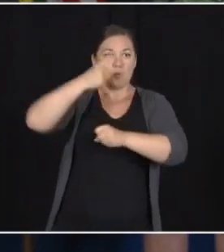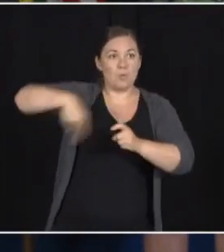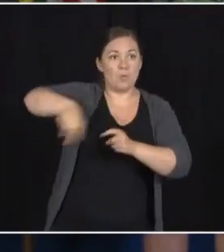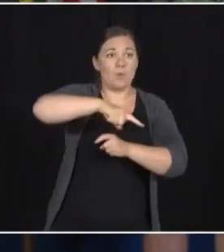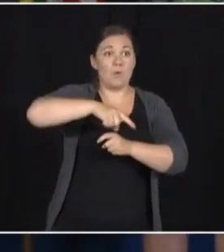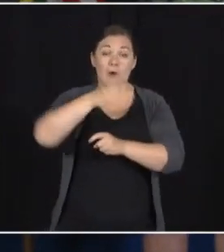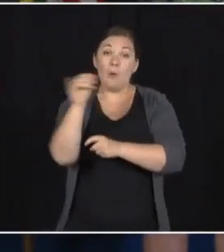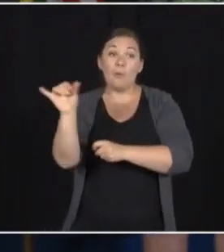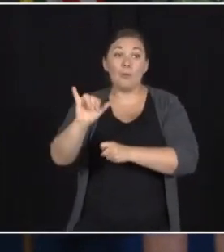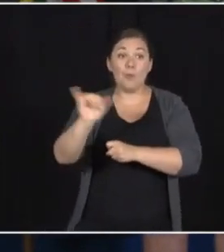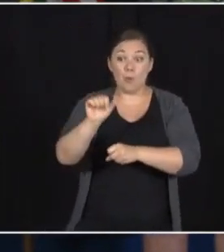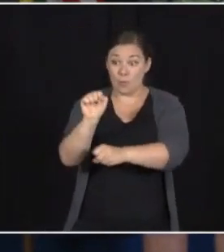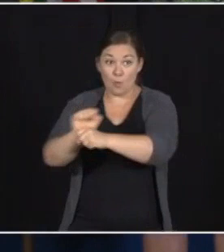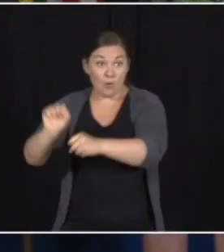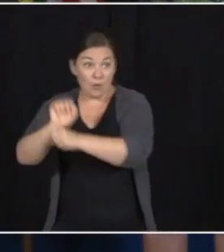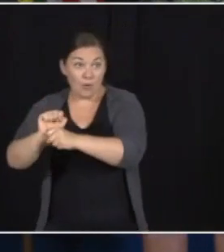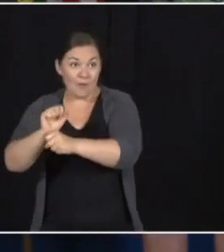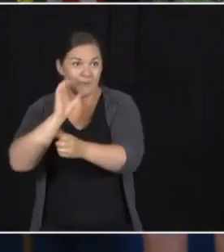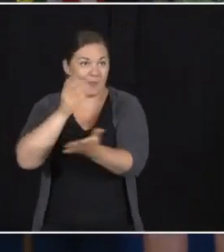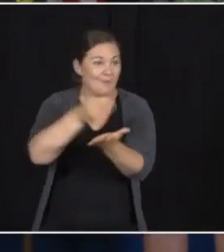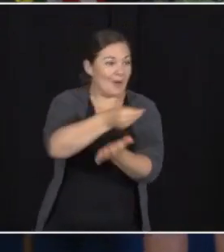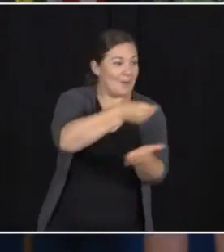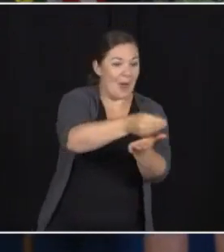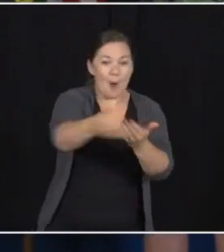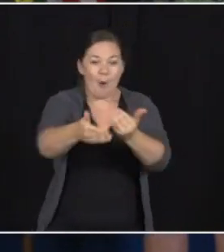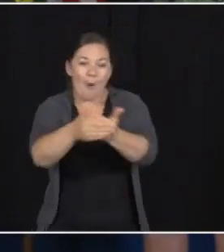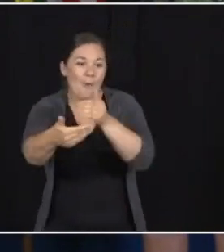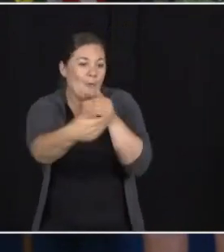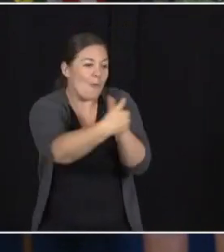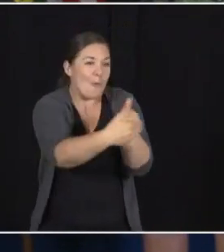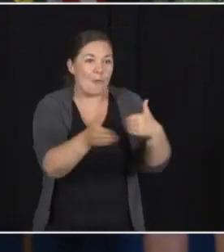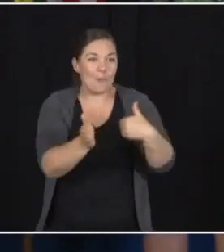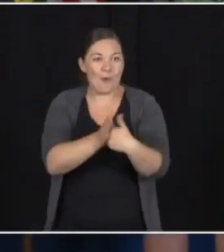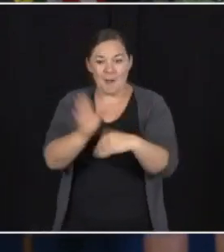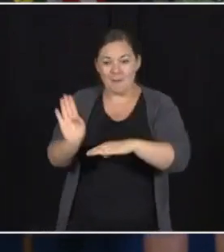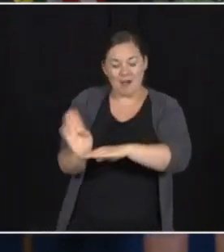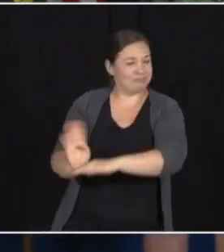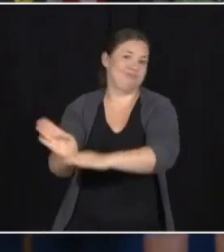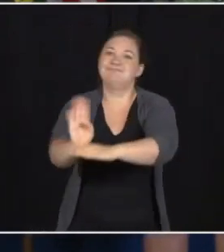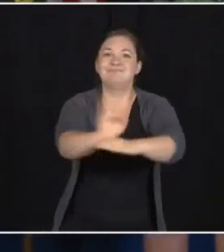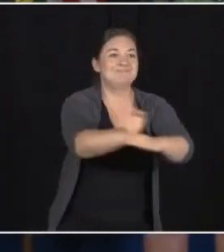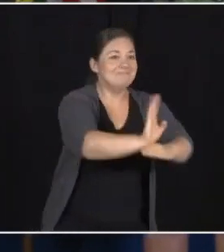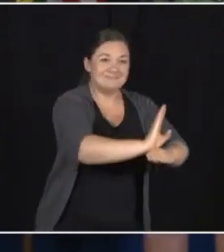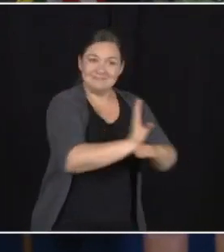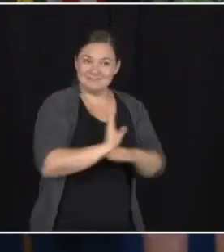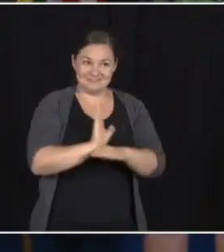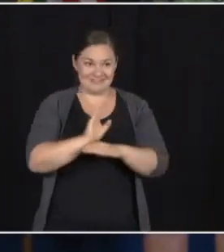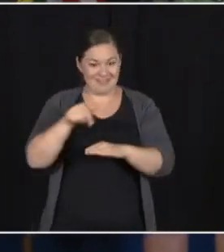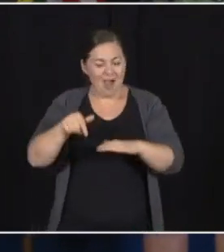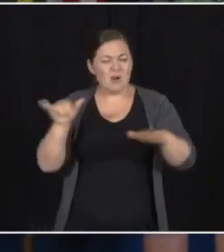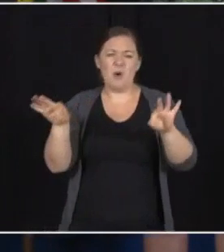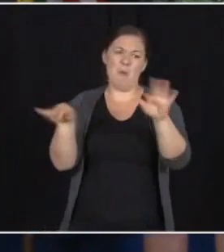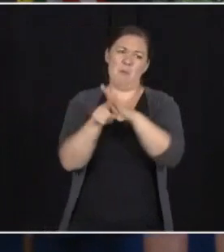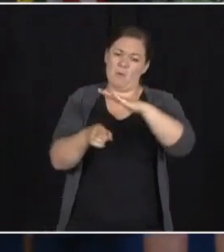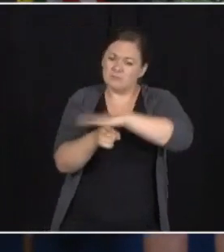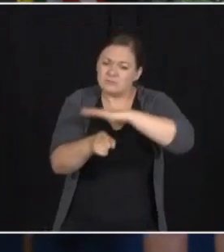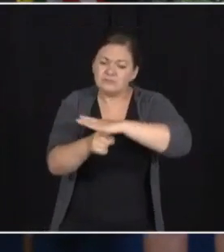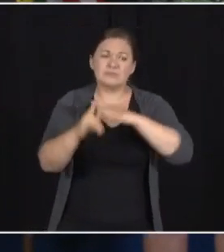It increases the money spent in nearby communities and provides Ontario with infrastructure that keeps people and essential goods moving.